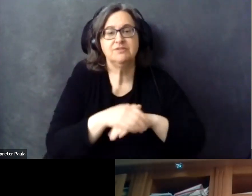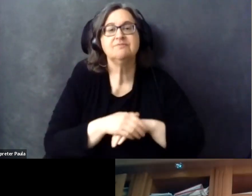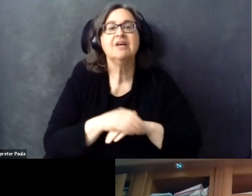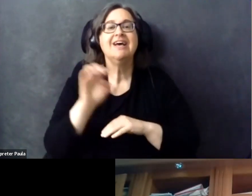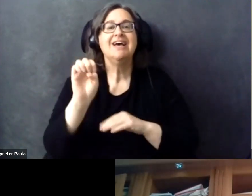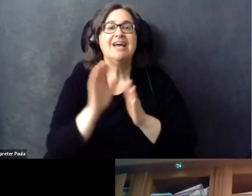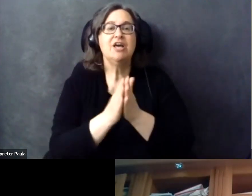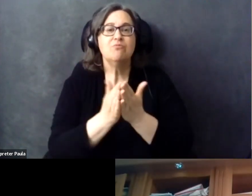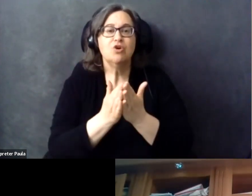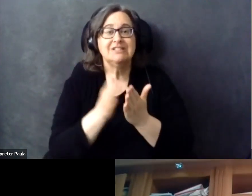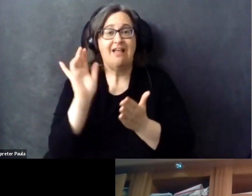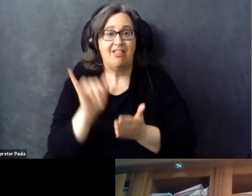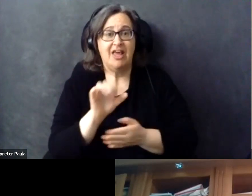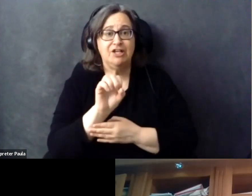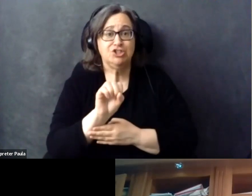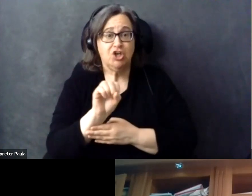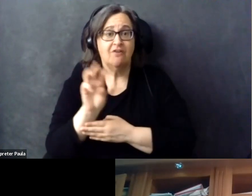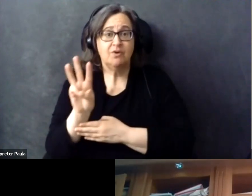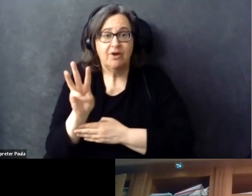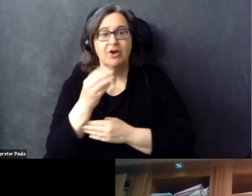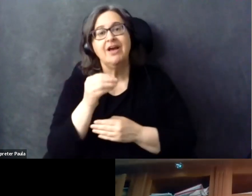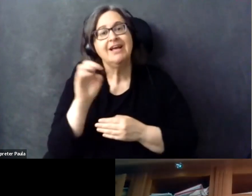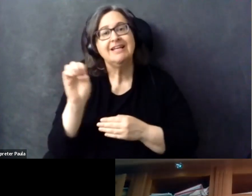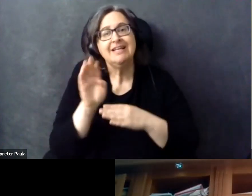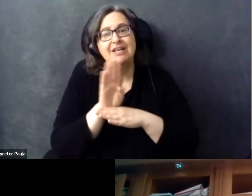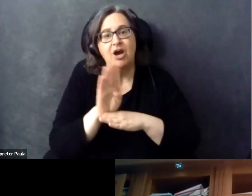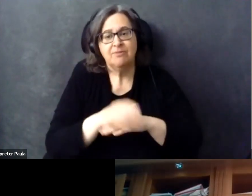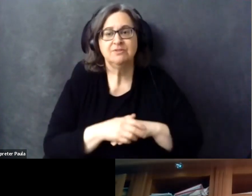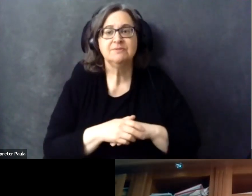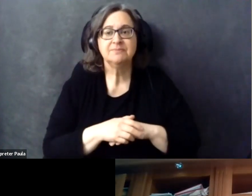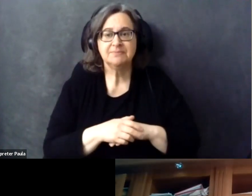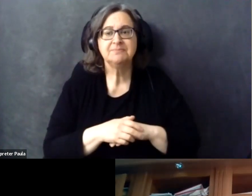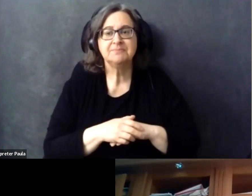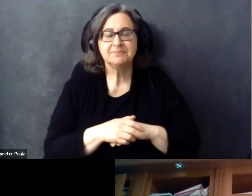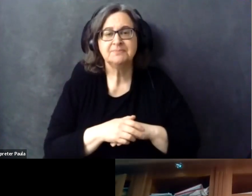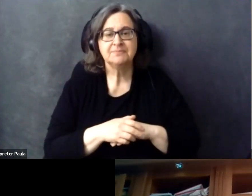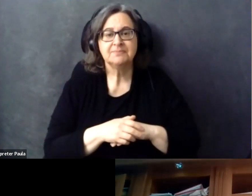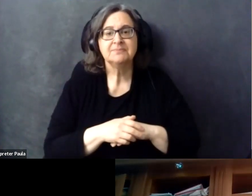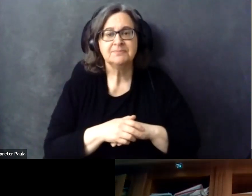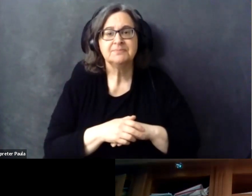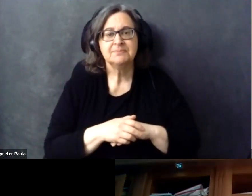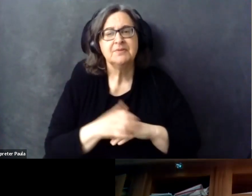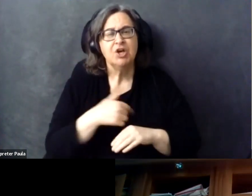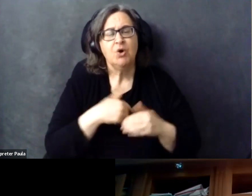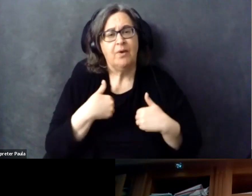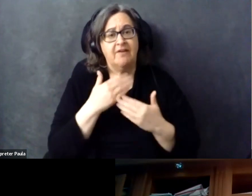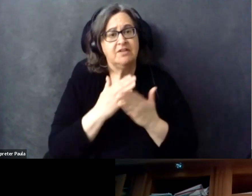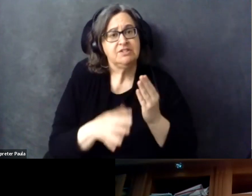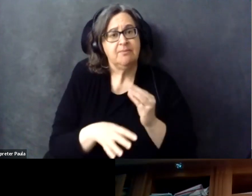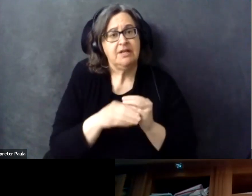because some of the elements here for consumer banking services are also very relevant for E-commerce, E-Books and dedicated software and